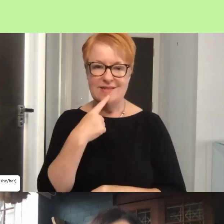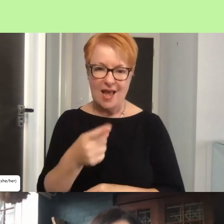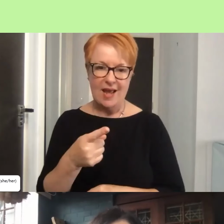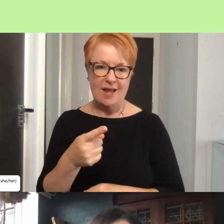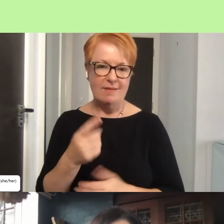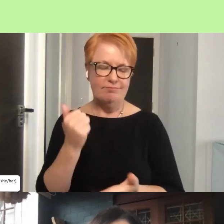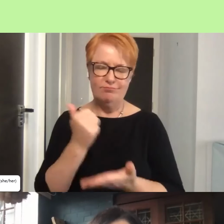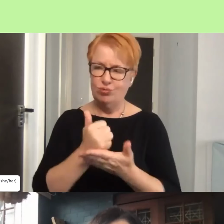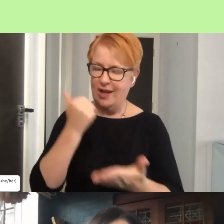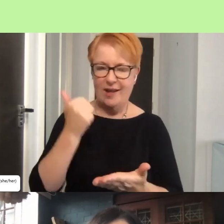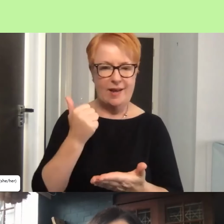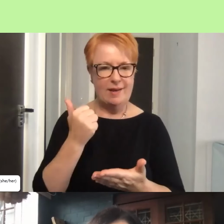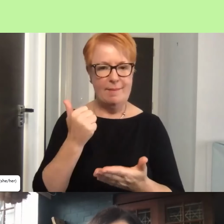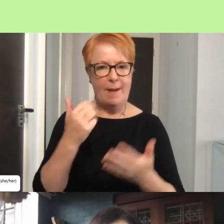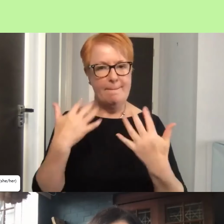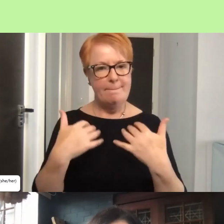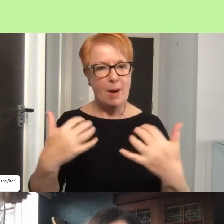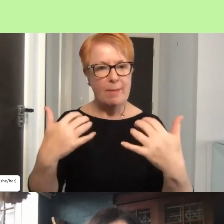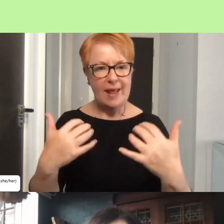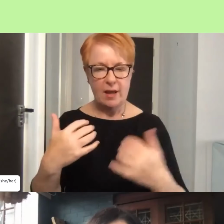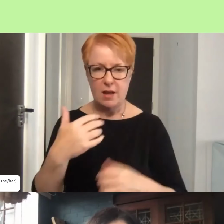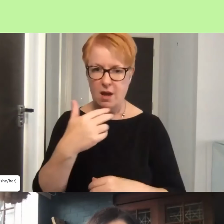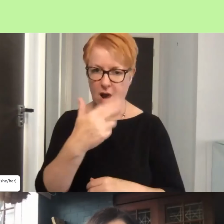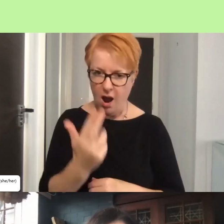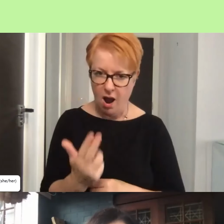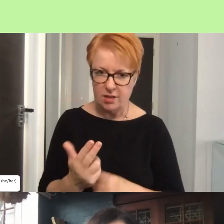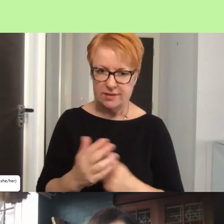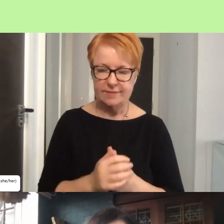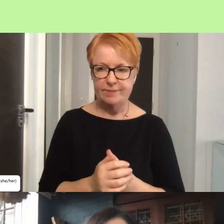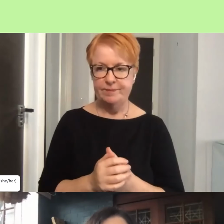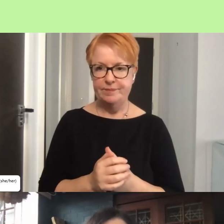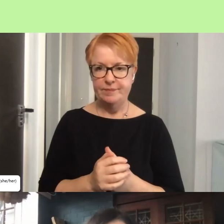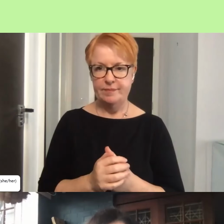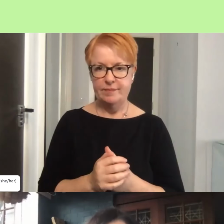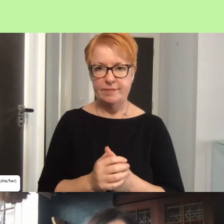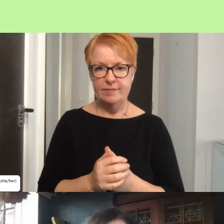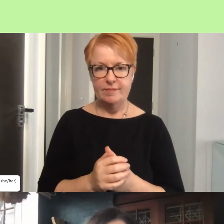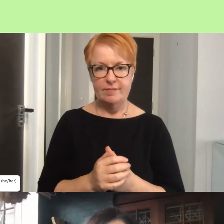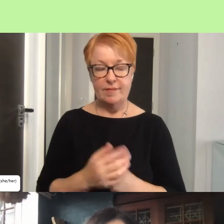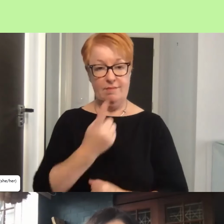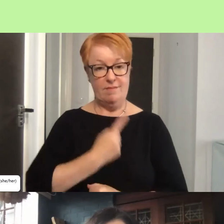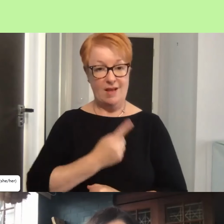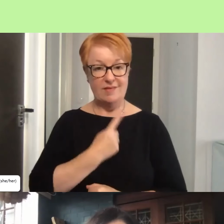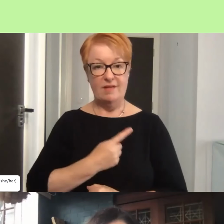know, it's not a coincidence that for instance, I'm an artist who is very often nominated for public sculptures.